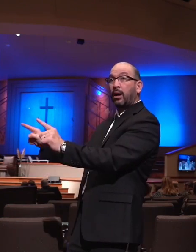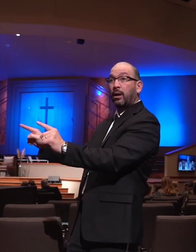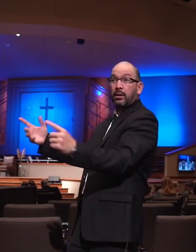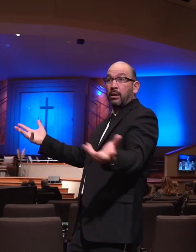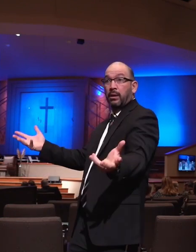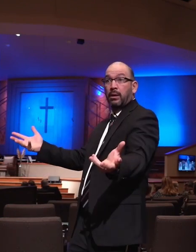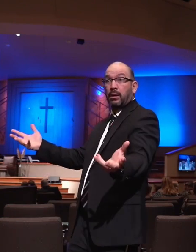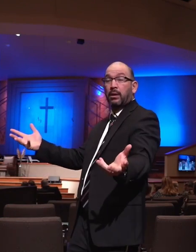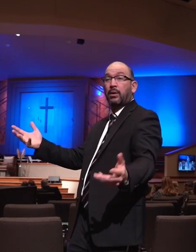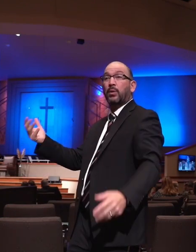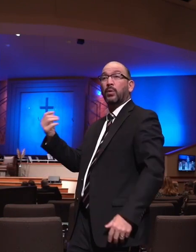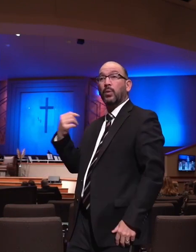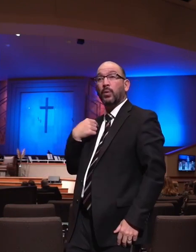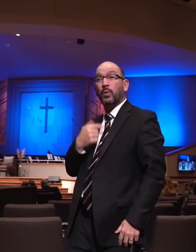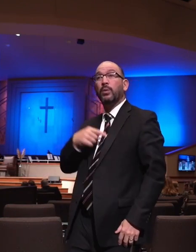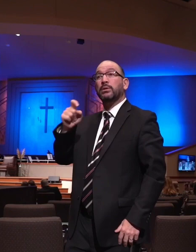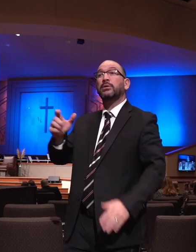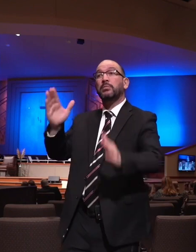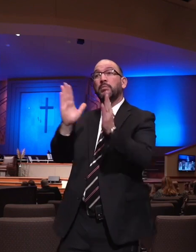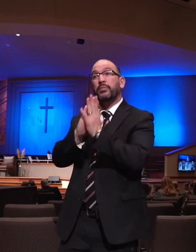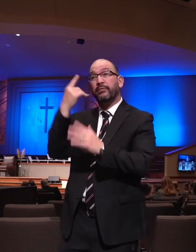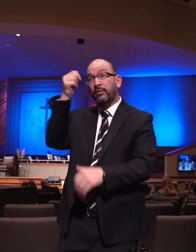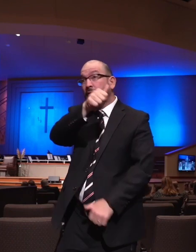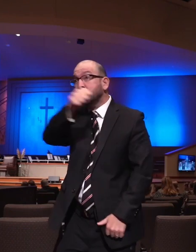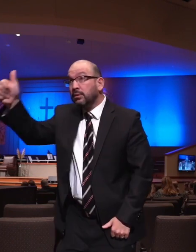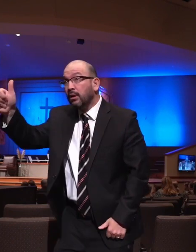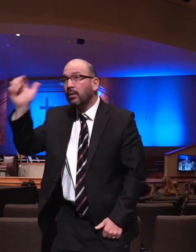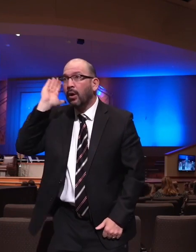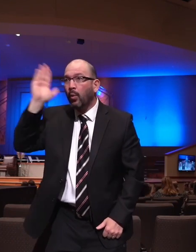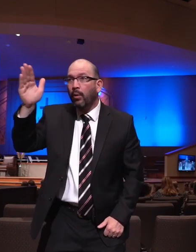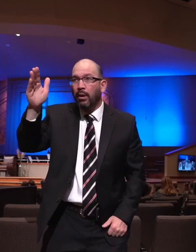it's more important that you pray that you'll be the little maid that you need